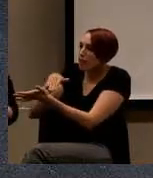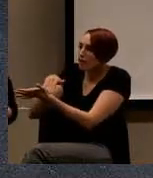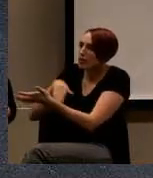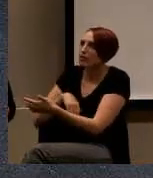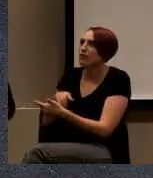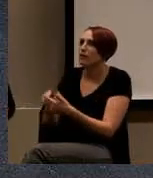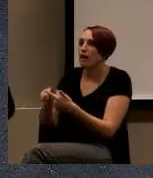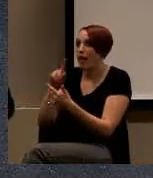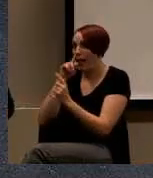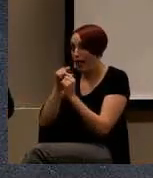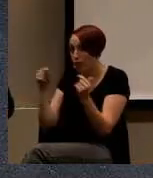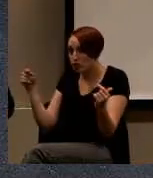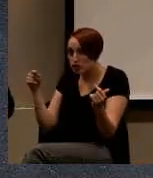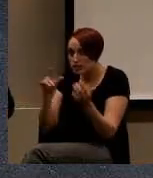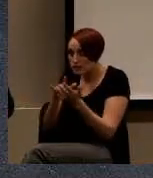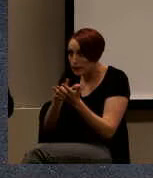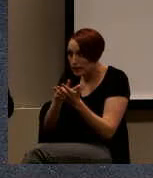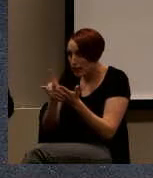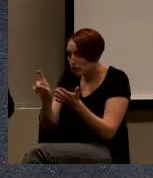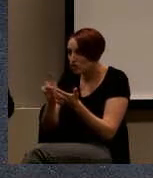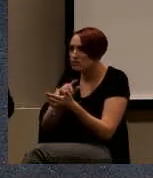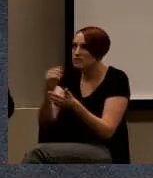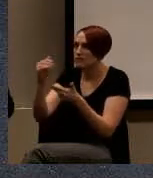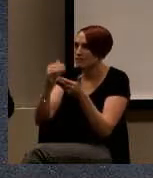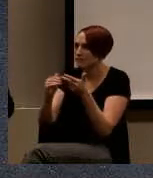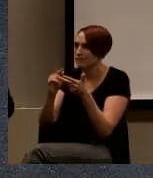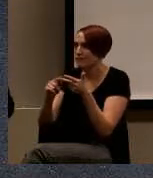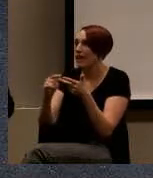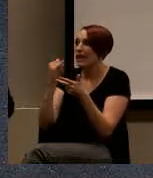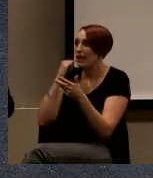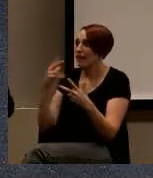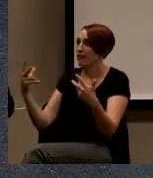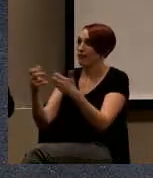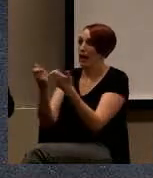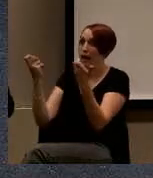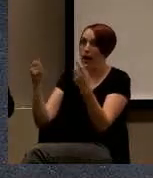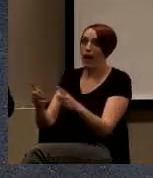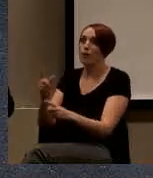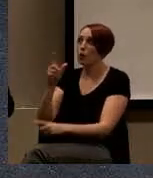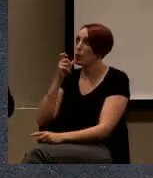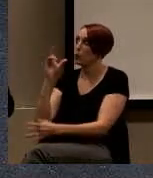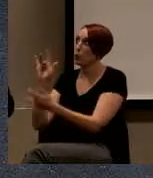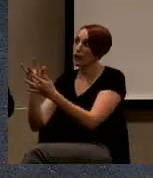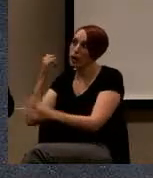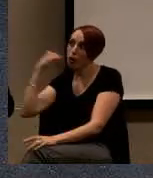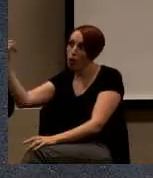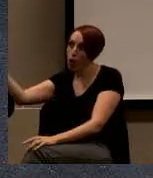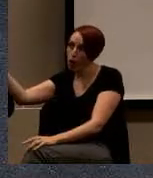Do you have allergies to any medications? Things like that. Who should we contact in an emergency if you are